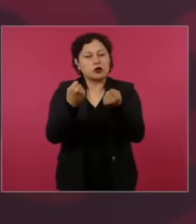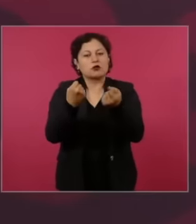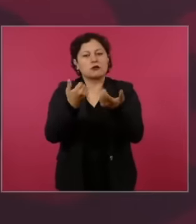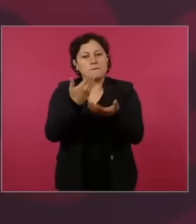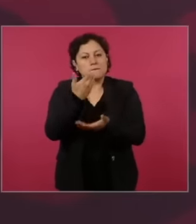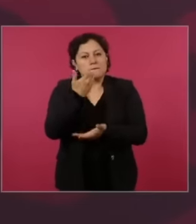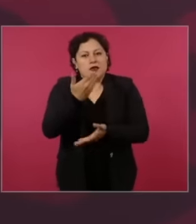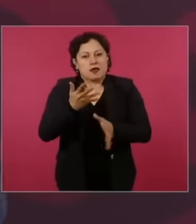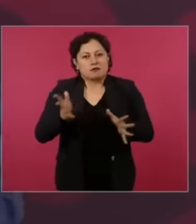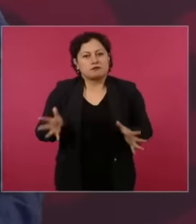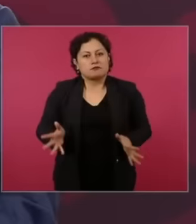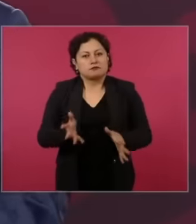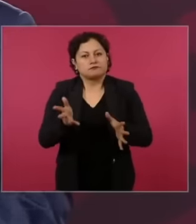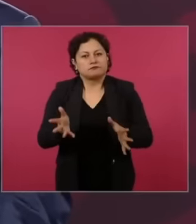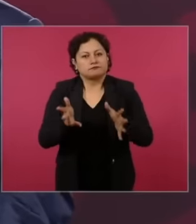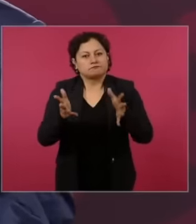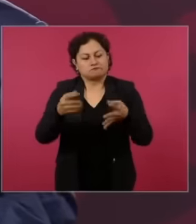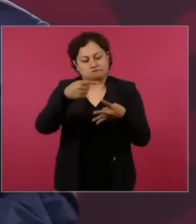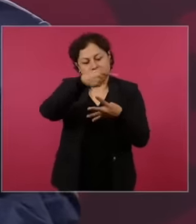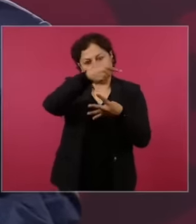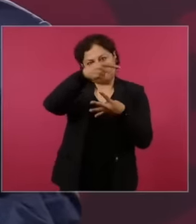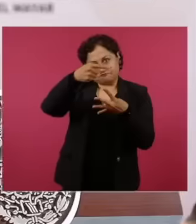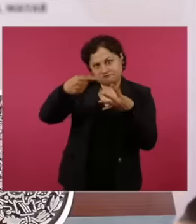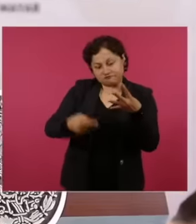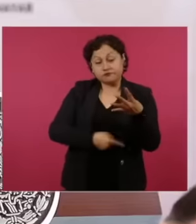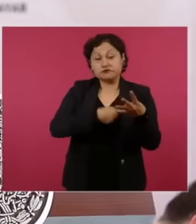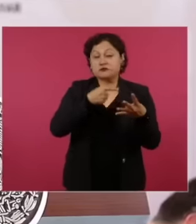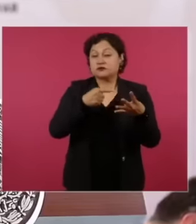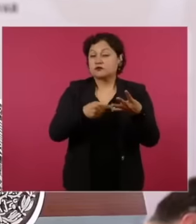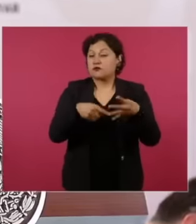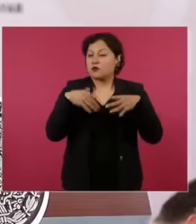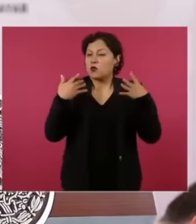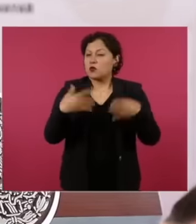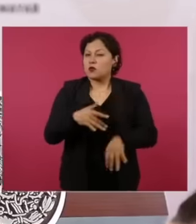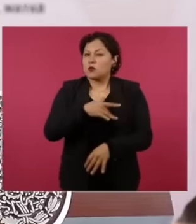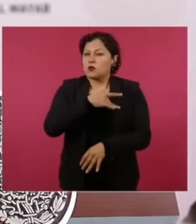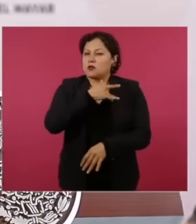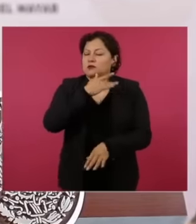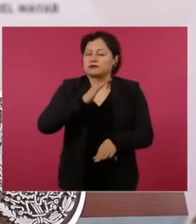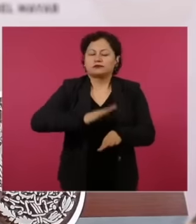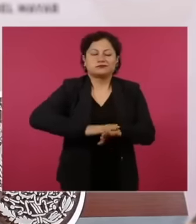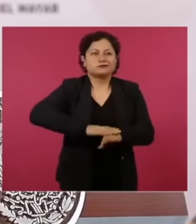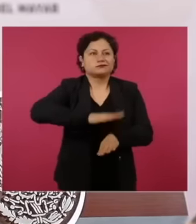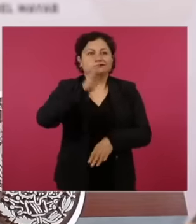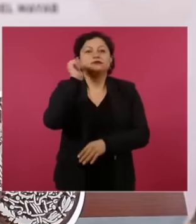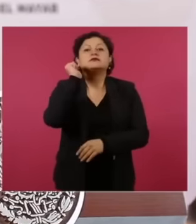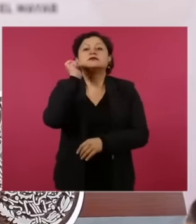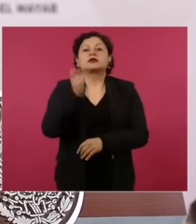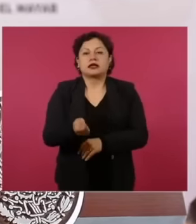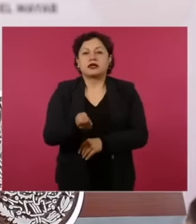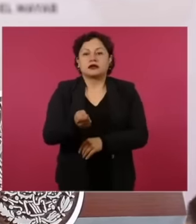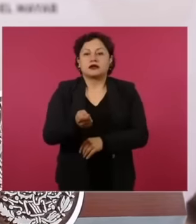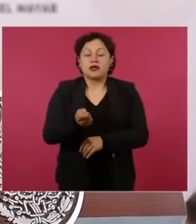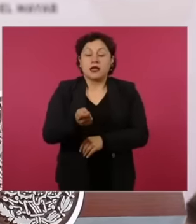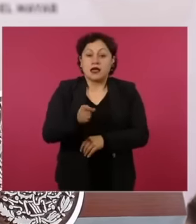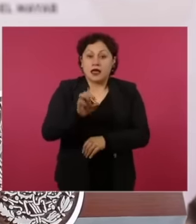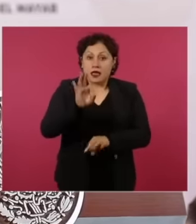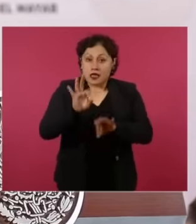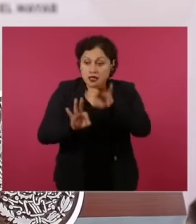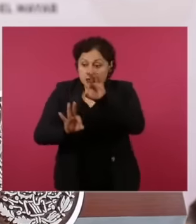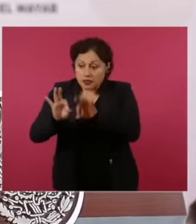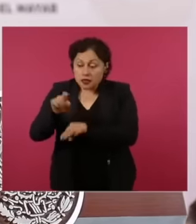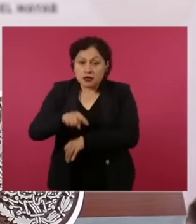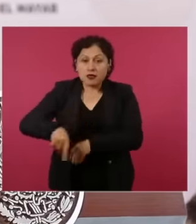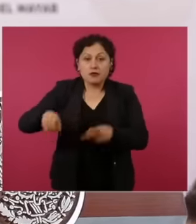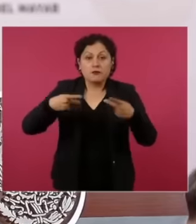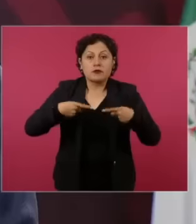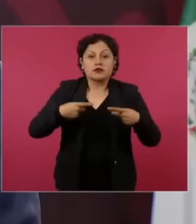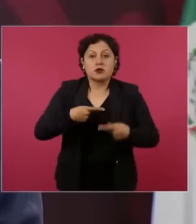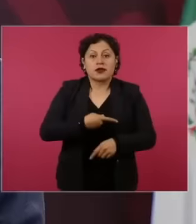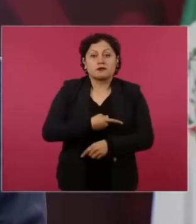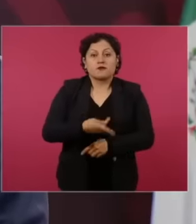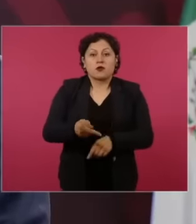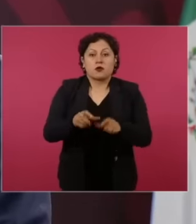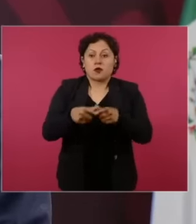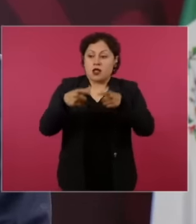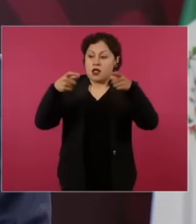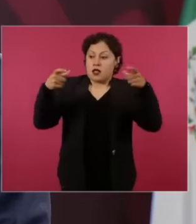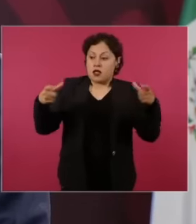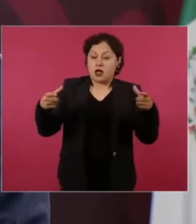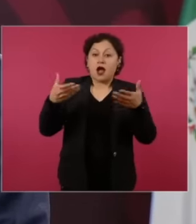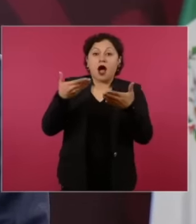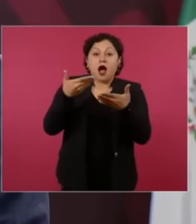fills us with the most satisfaction is that we have managed to reduce poverty in Mexico, something that It has not been